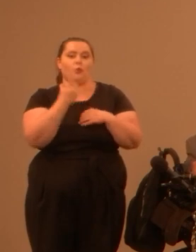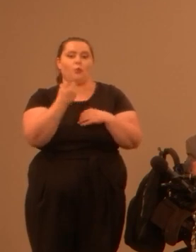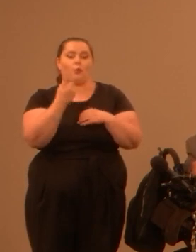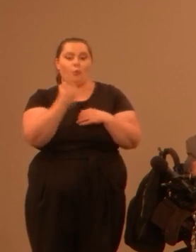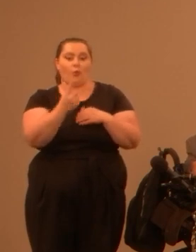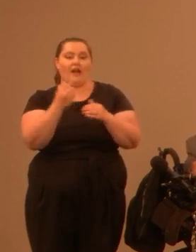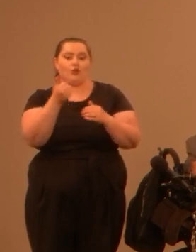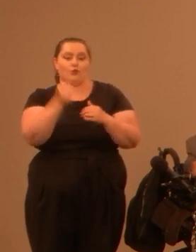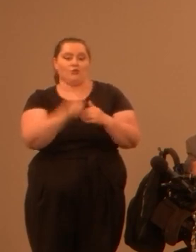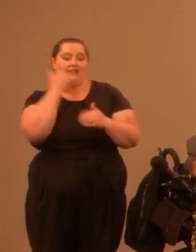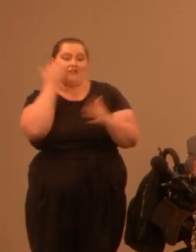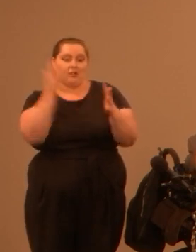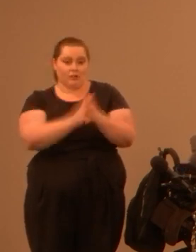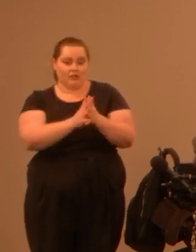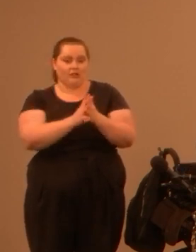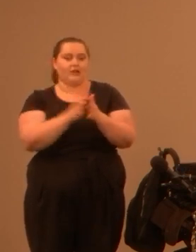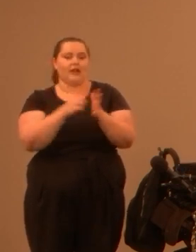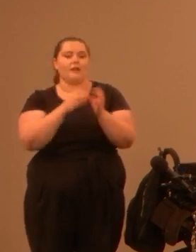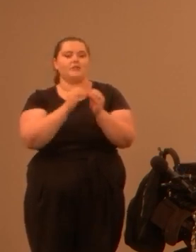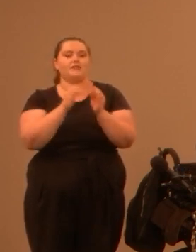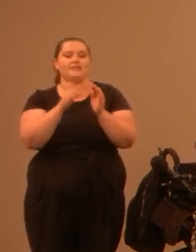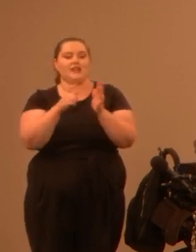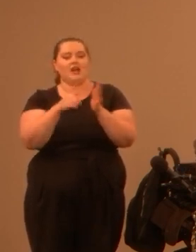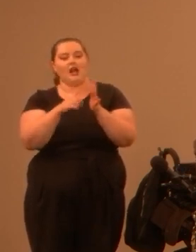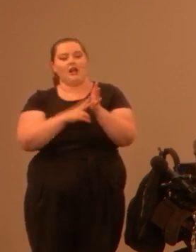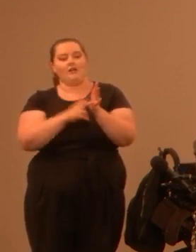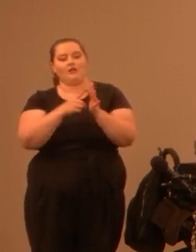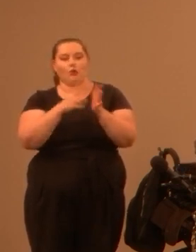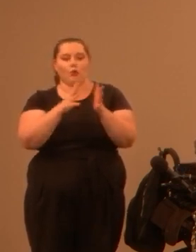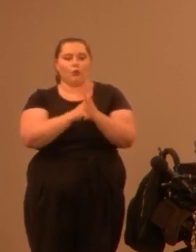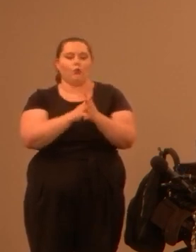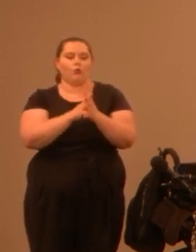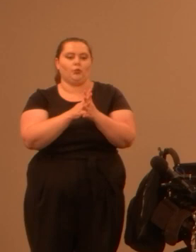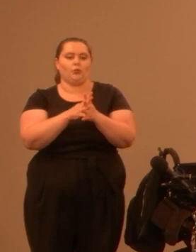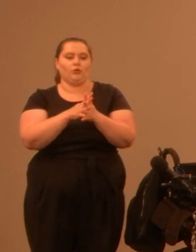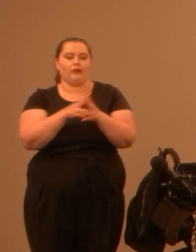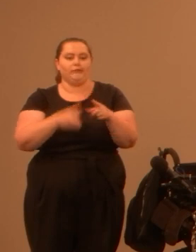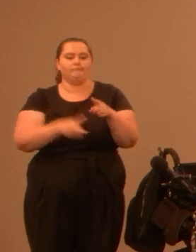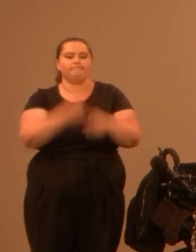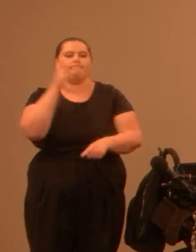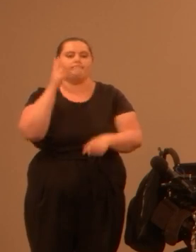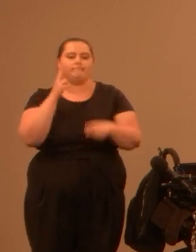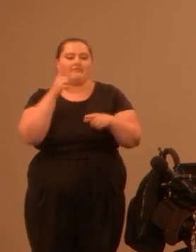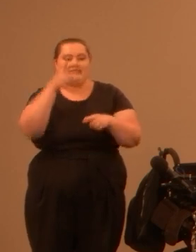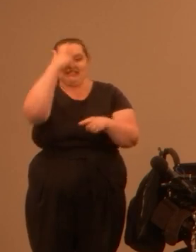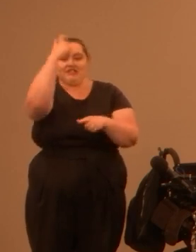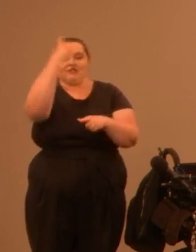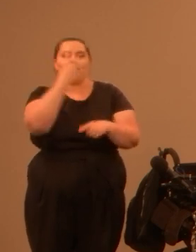ABC iView launched a groundbreaking initiative in 2023, introducing